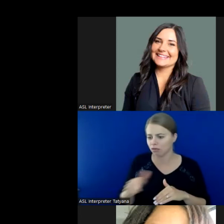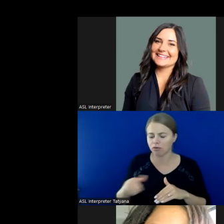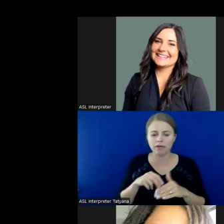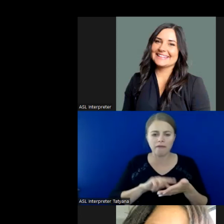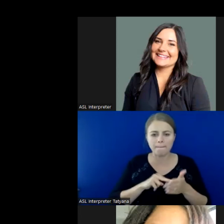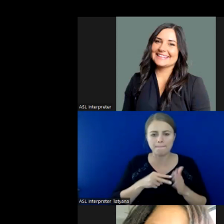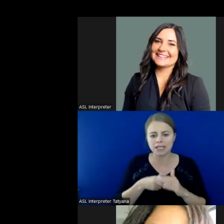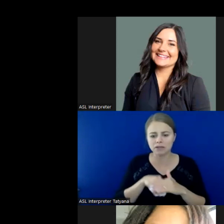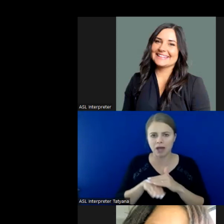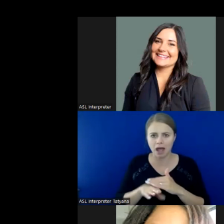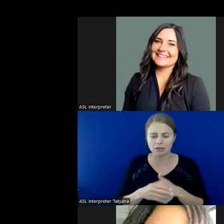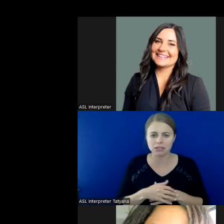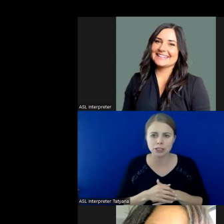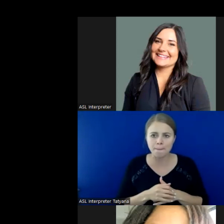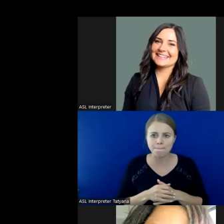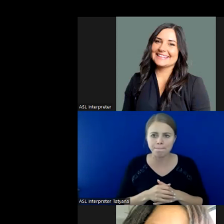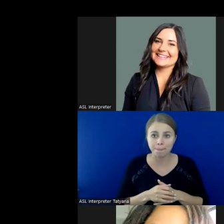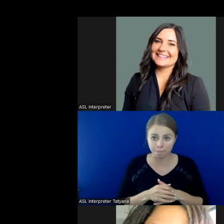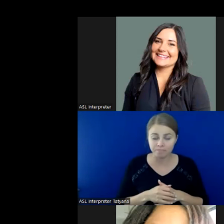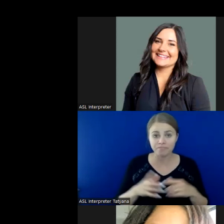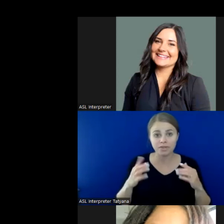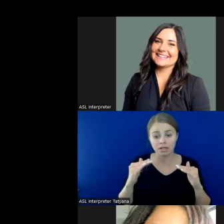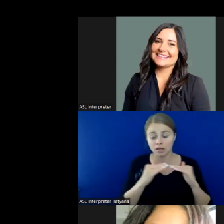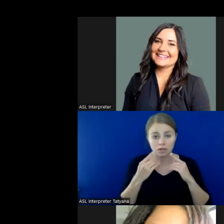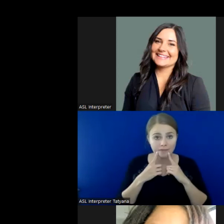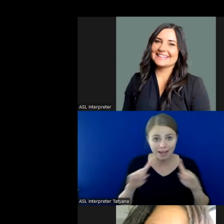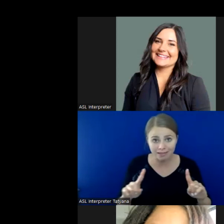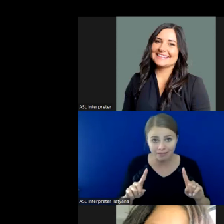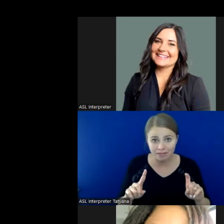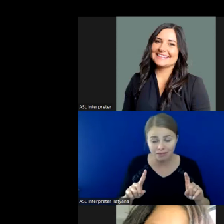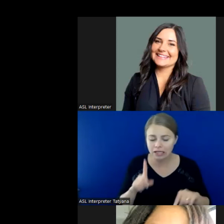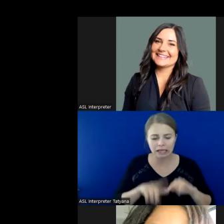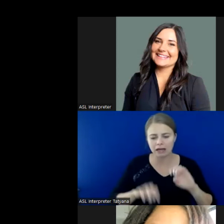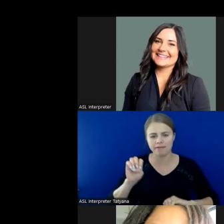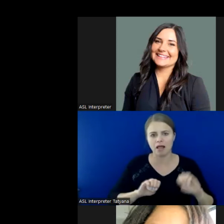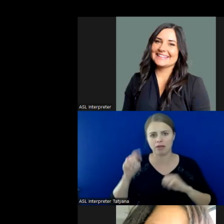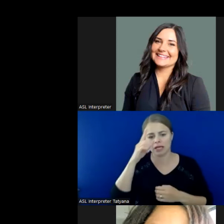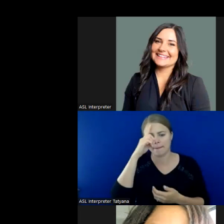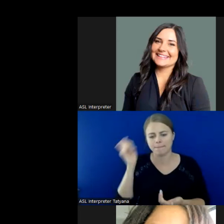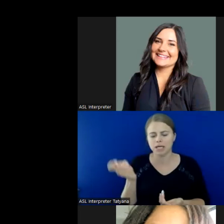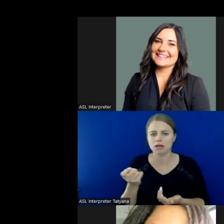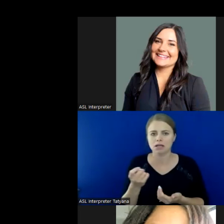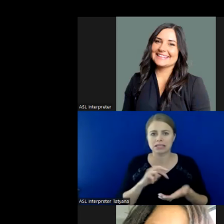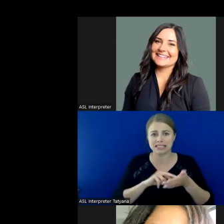And then equally effectiveness is, well, we can't evaluate it because it, by definition, is not an EEAAP.